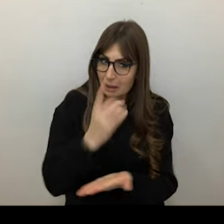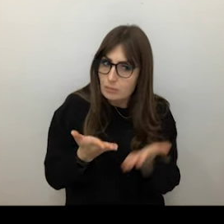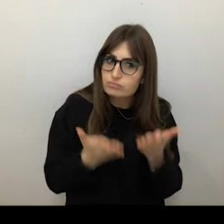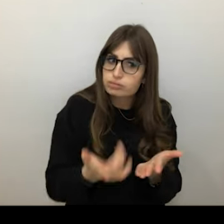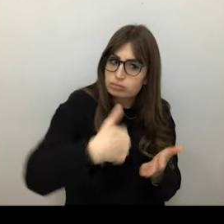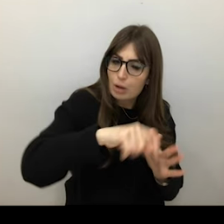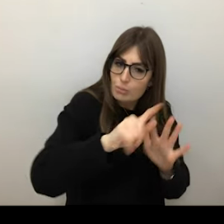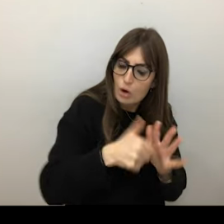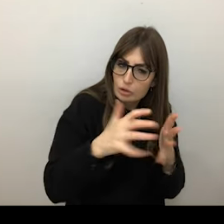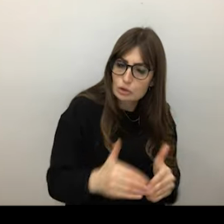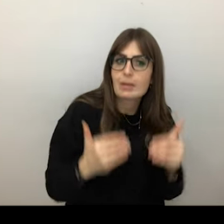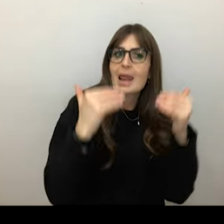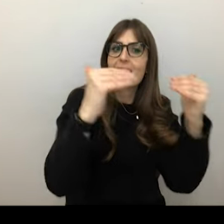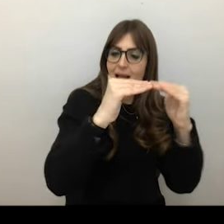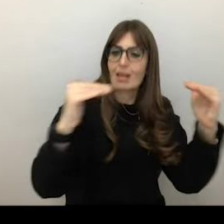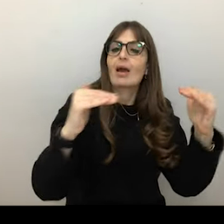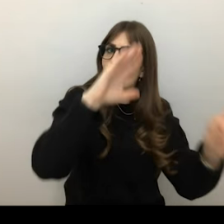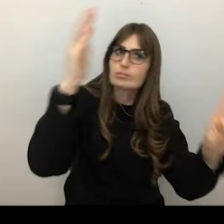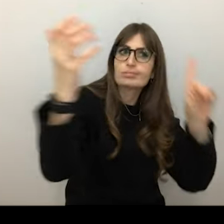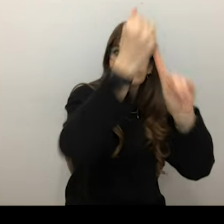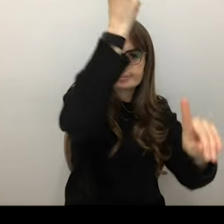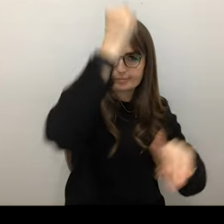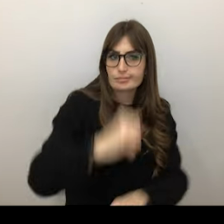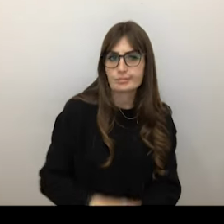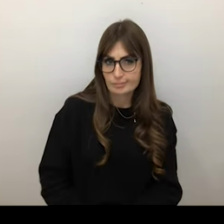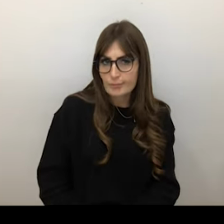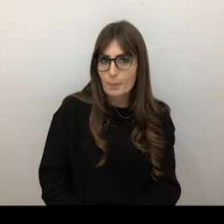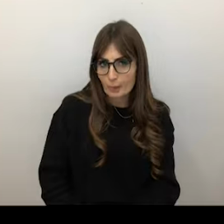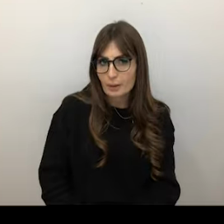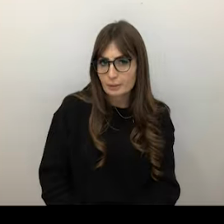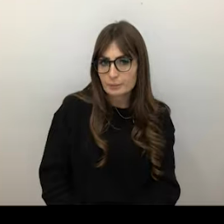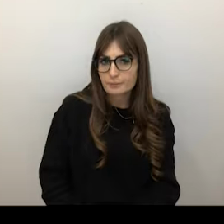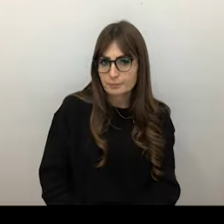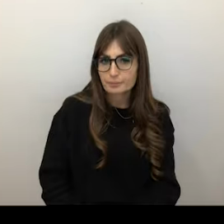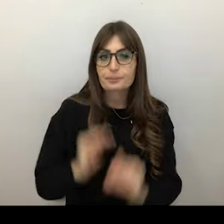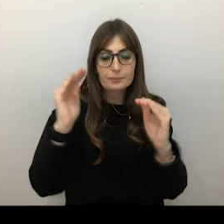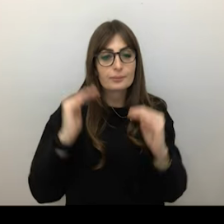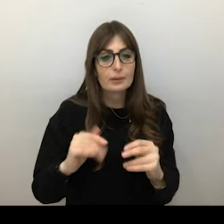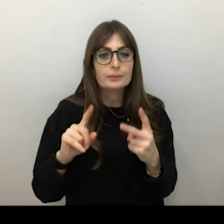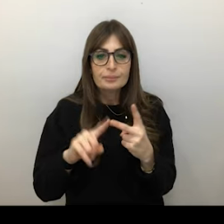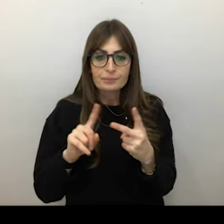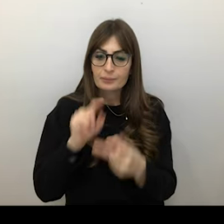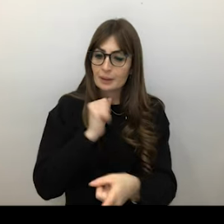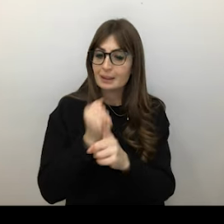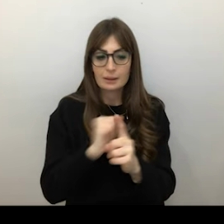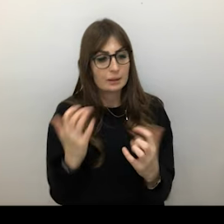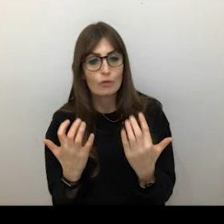enable the project to achieve next-level scale and ambition. The second criterion is impact for audiences.